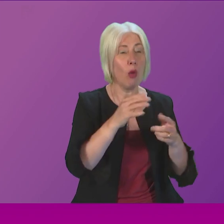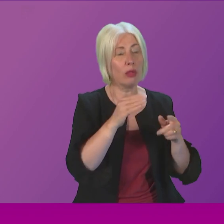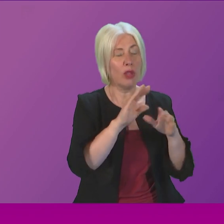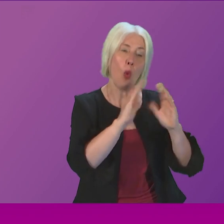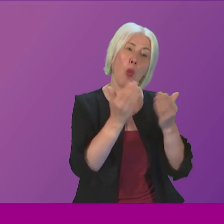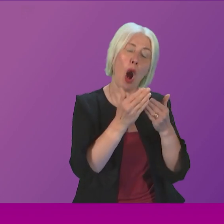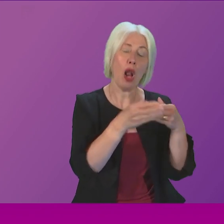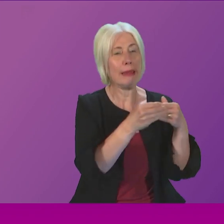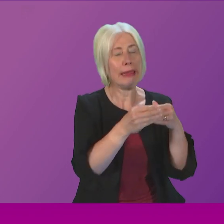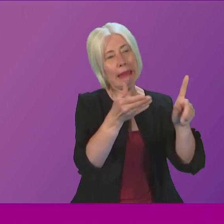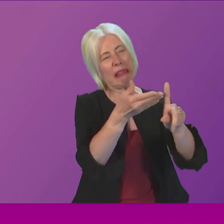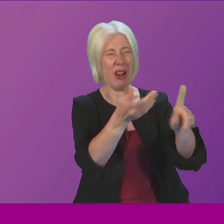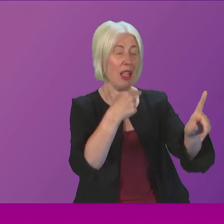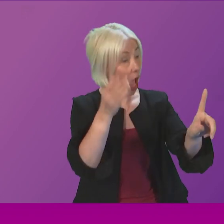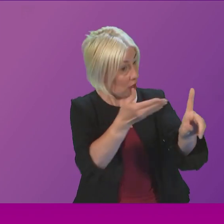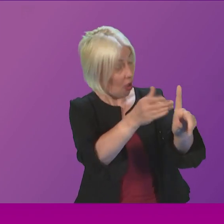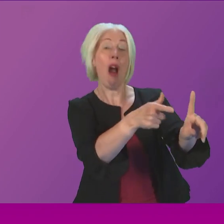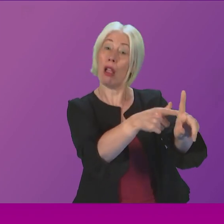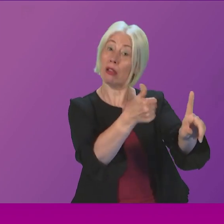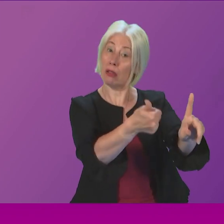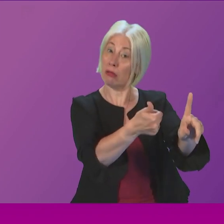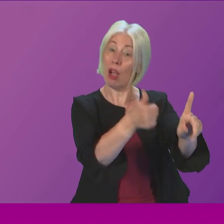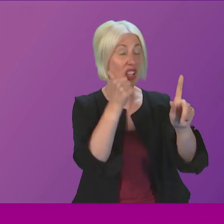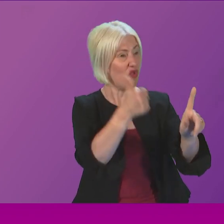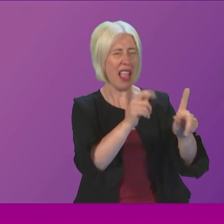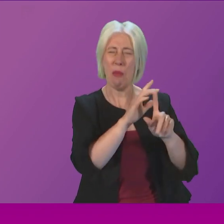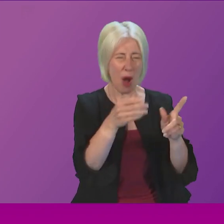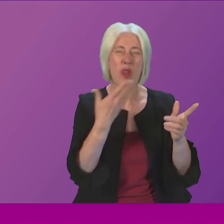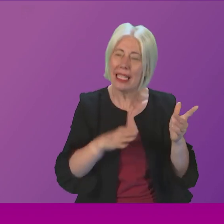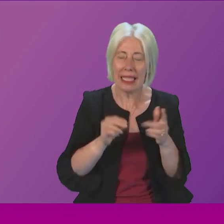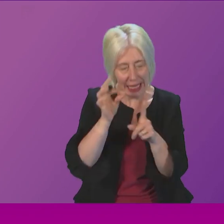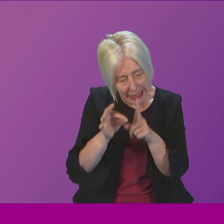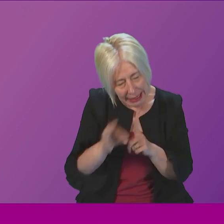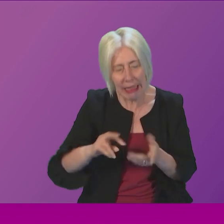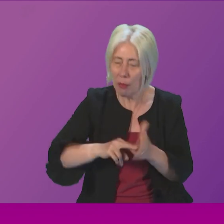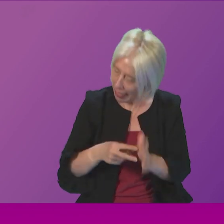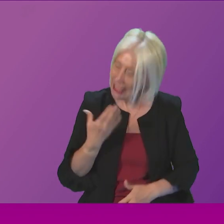Big targets are no substitute for detailed plans, and it is obvious to everyone but the